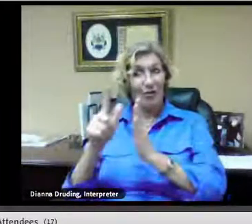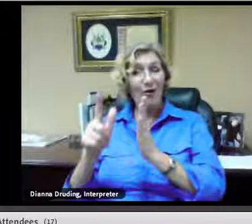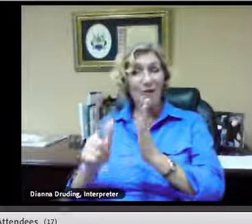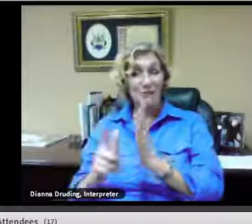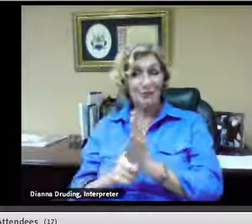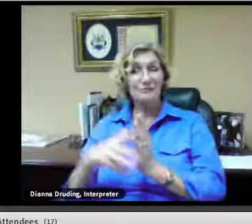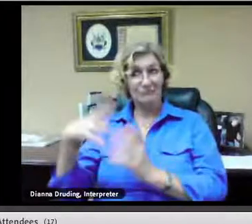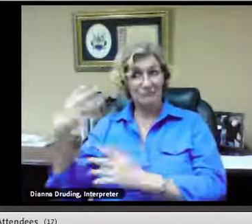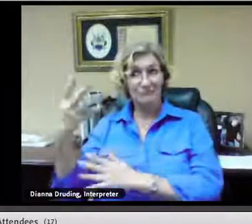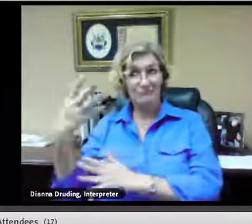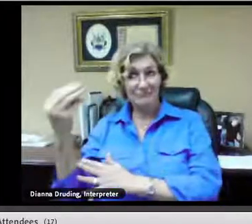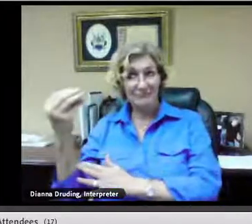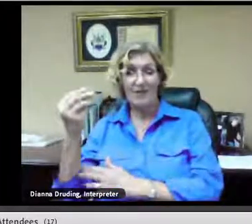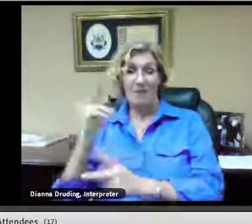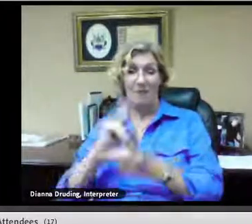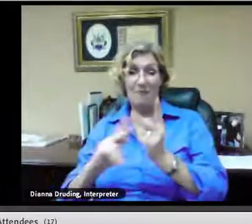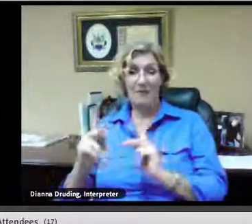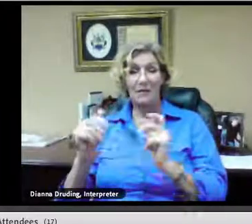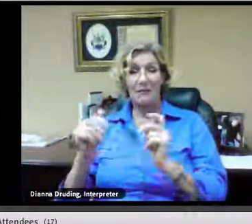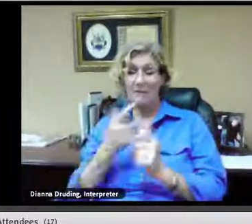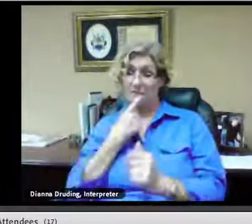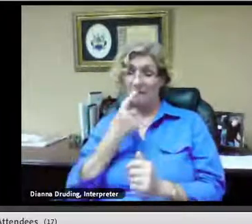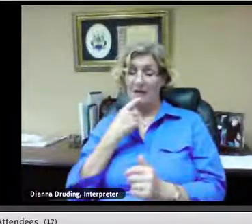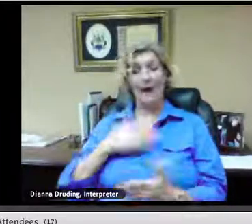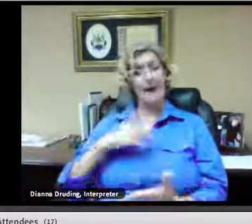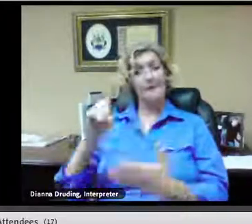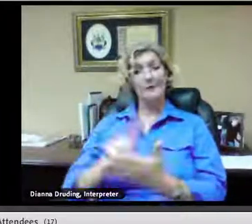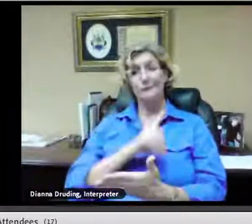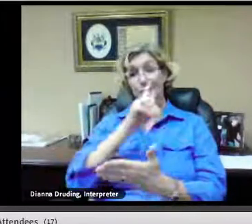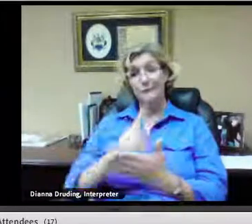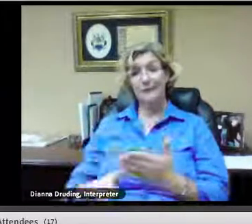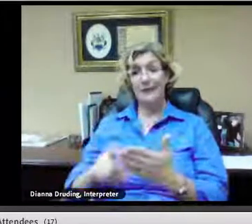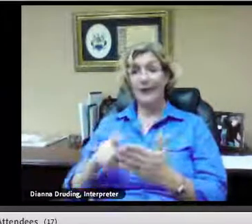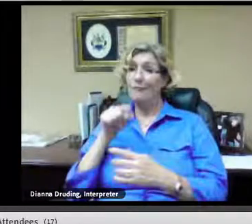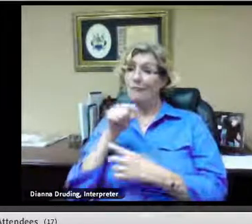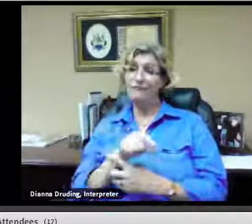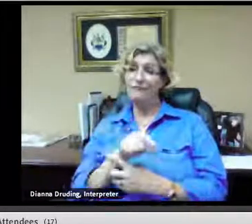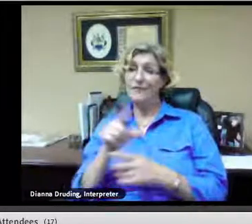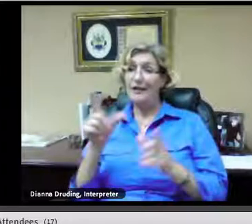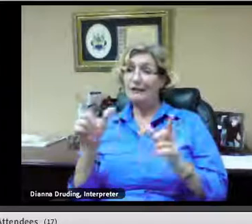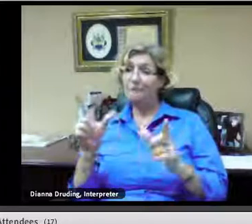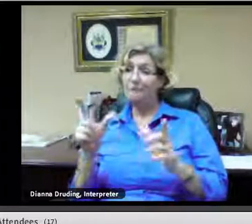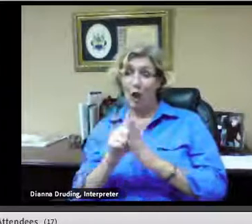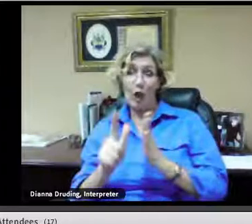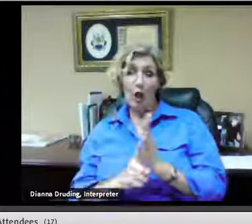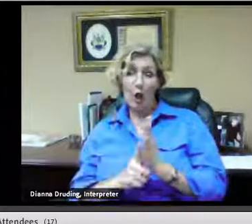and some of those are actually... We don't have time to get into it today, but I found library lawsuits,